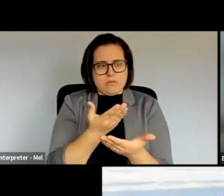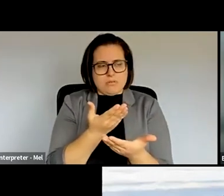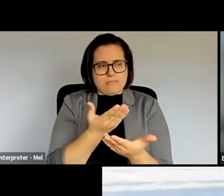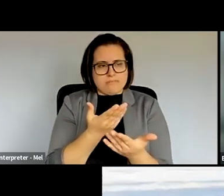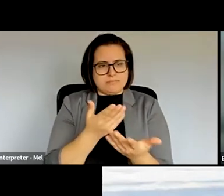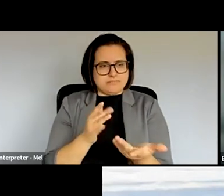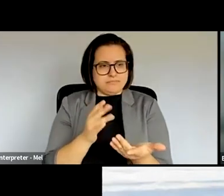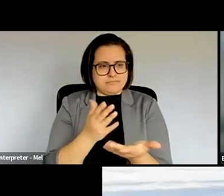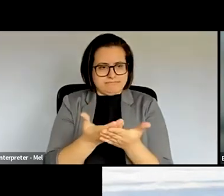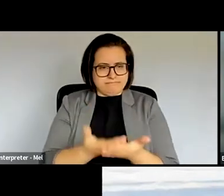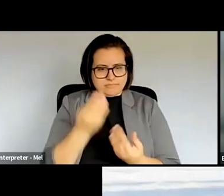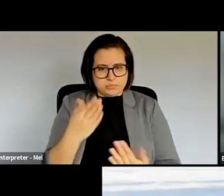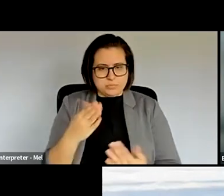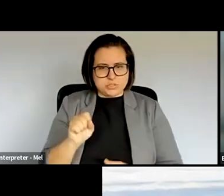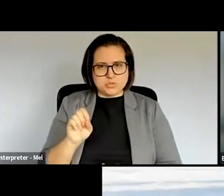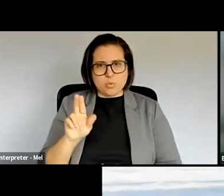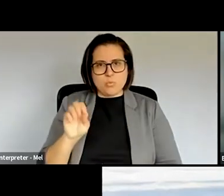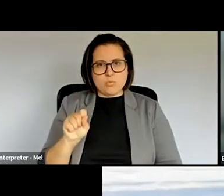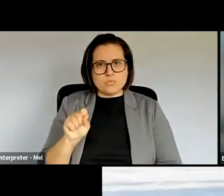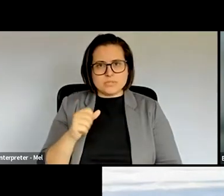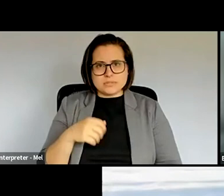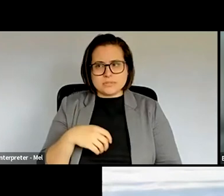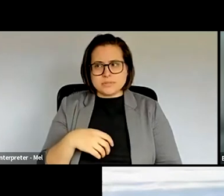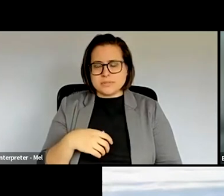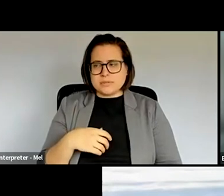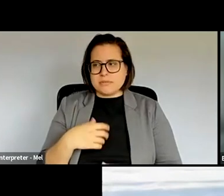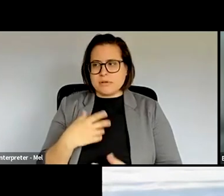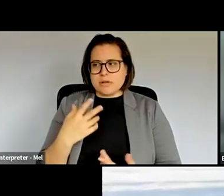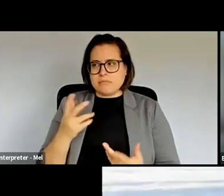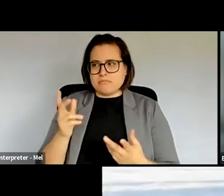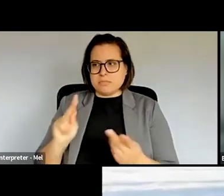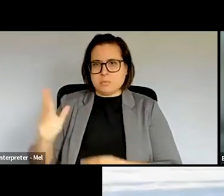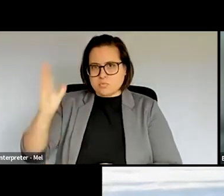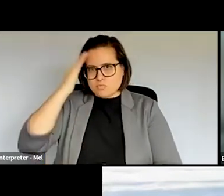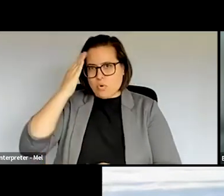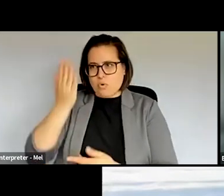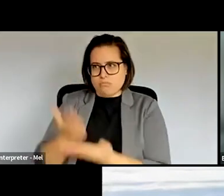factual information that is widely regarded as factual. Finding a way to bind that into